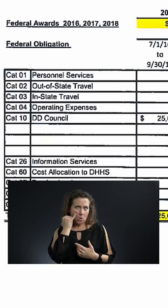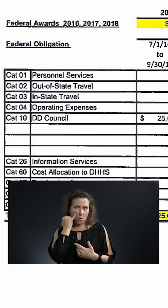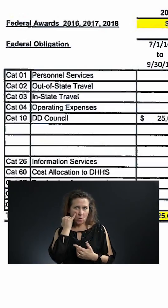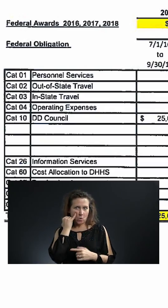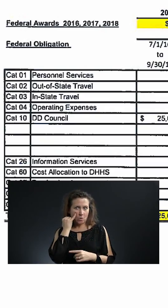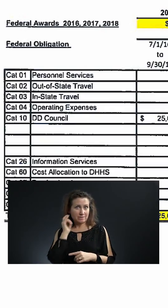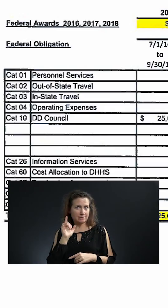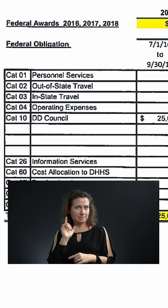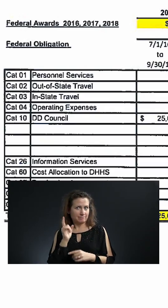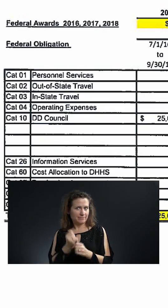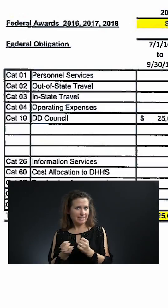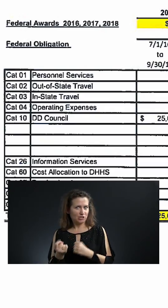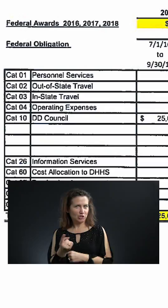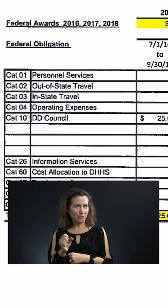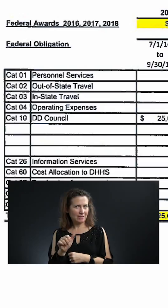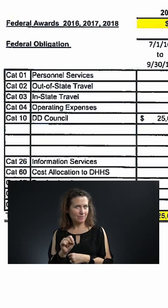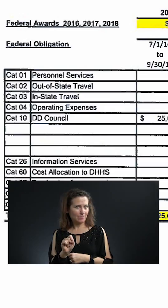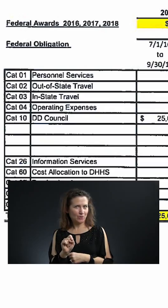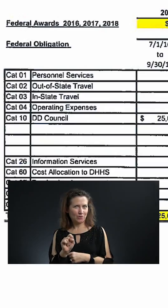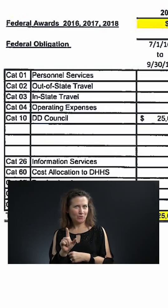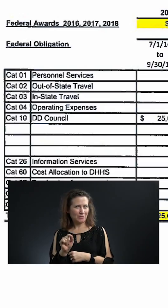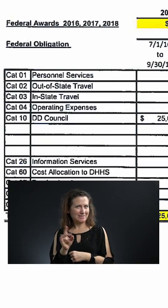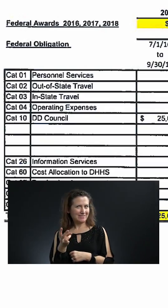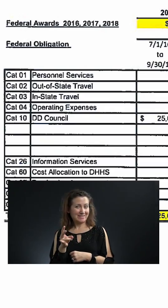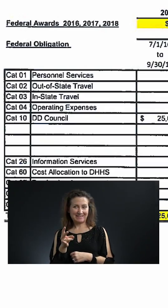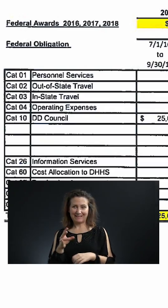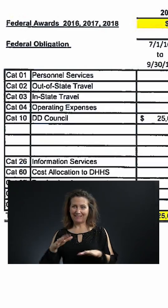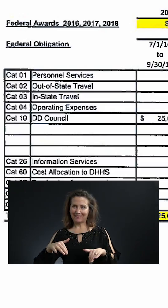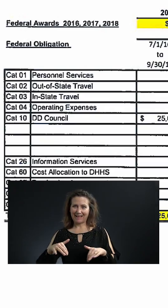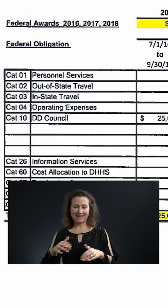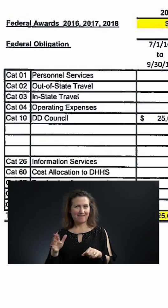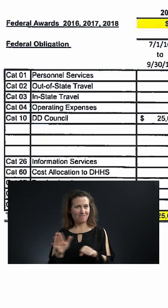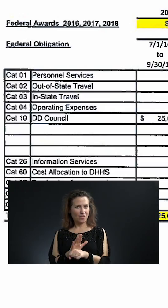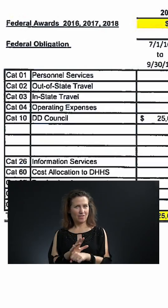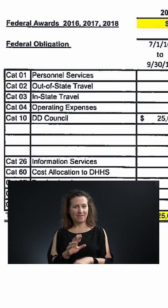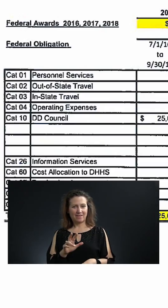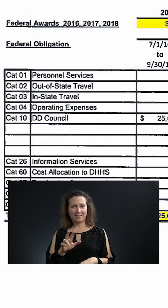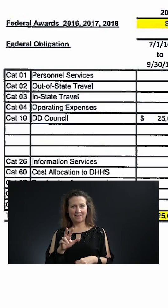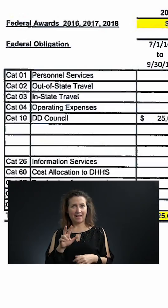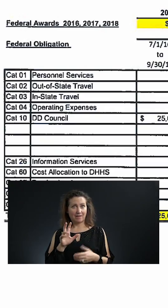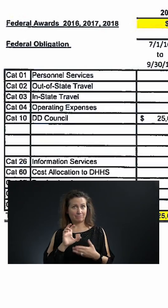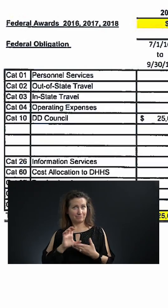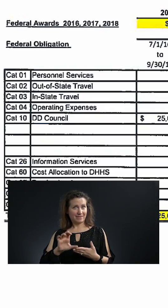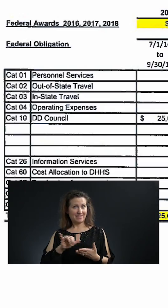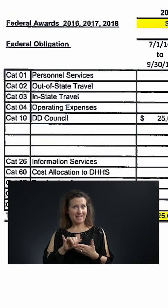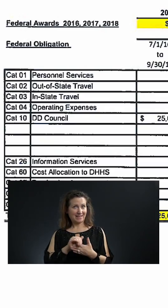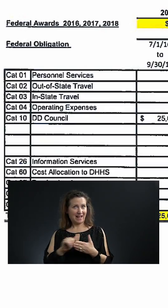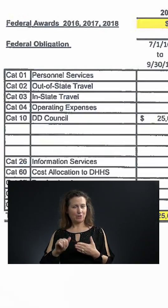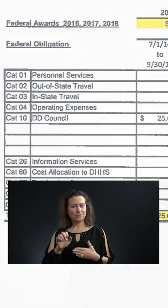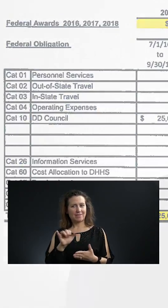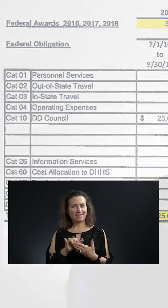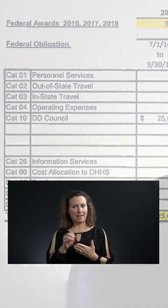Obligated the full five hundred and fifty three thousand twenty four dollars then those dollars go back to the federal government